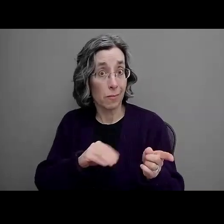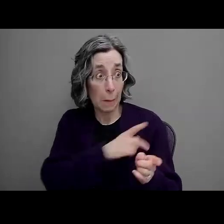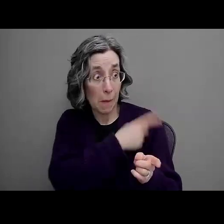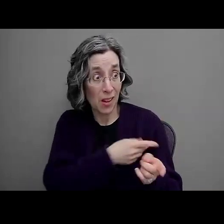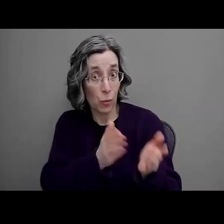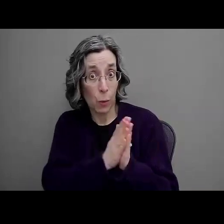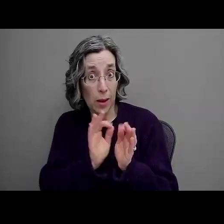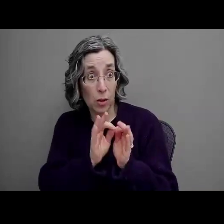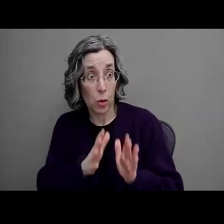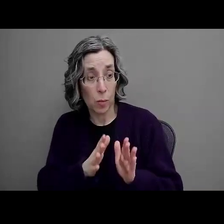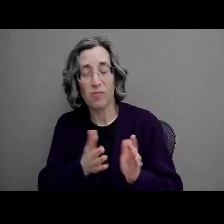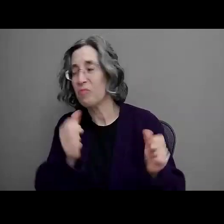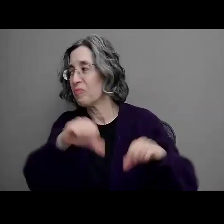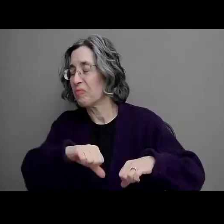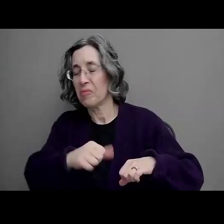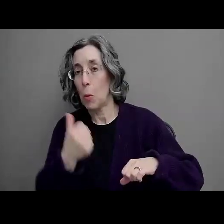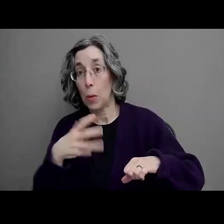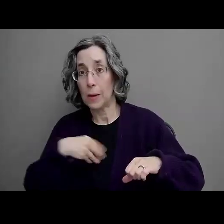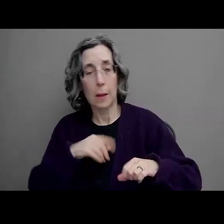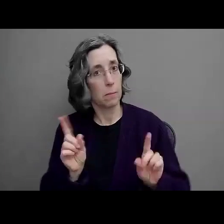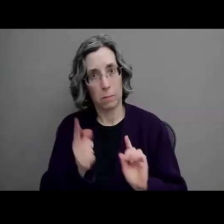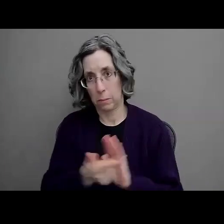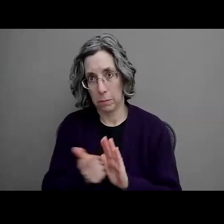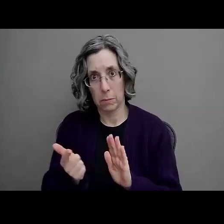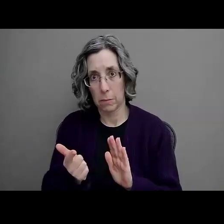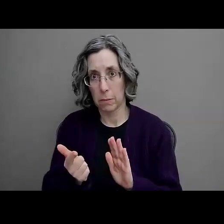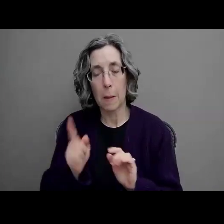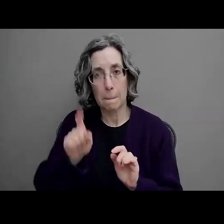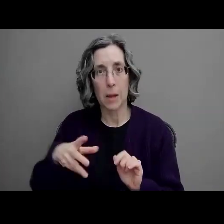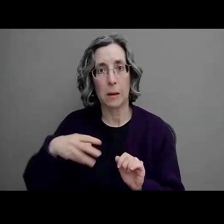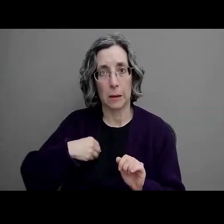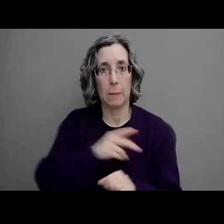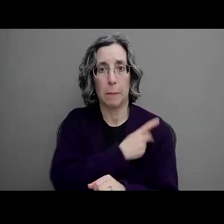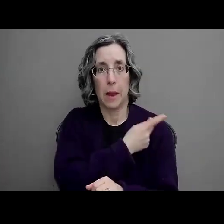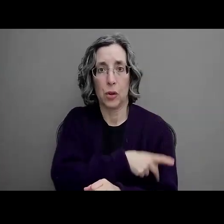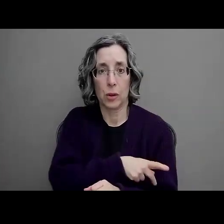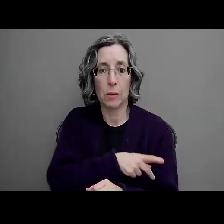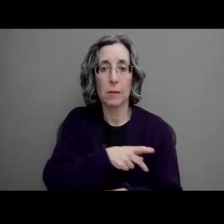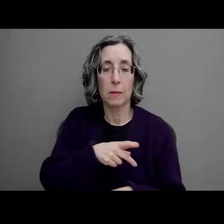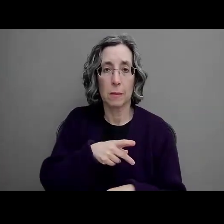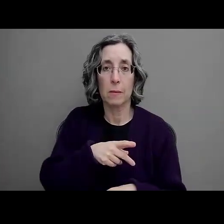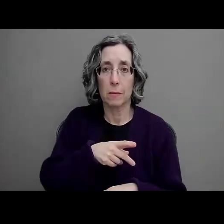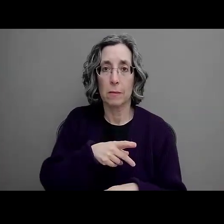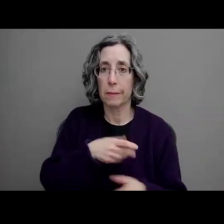because of their need for accommodations. So you know,